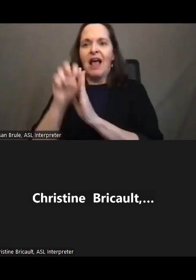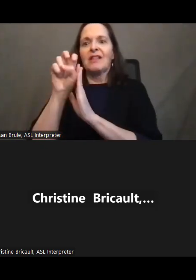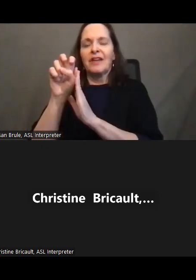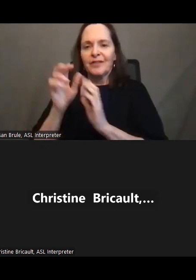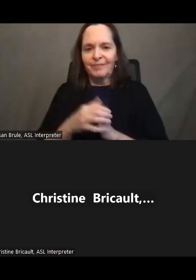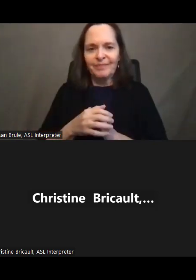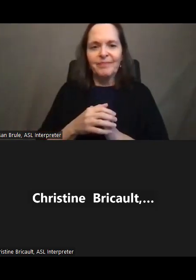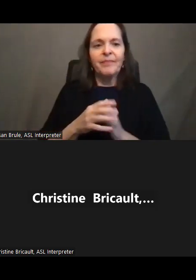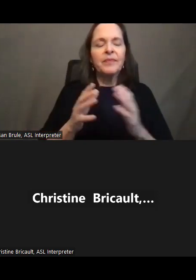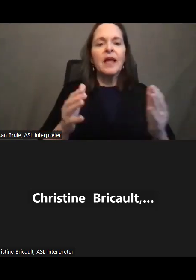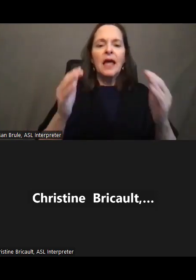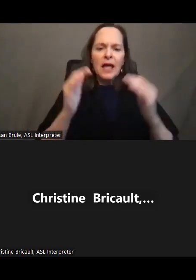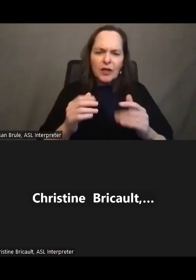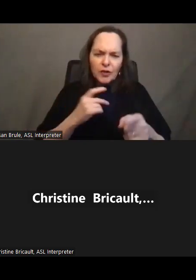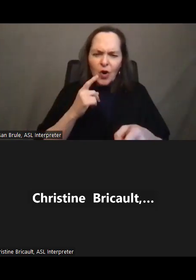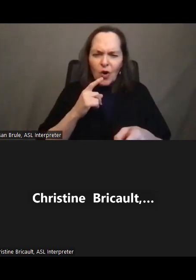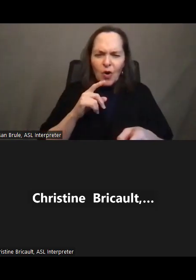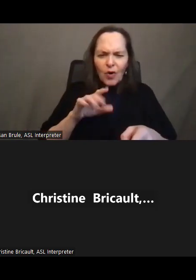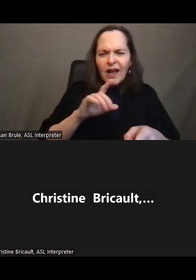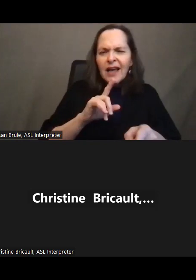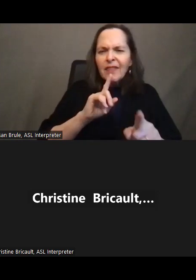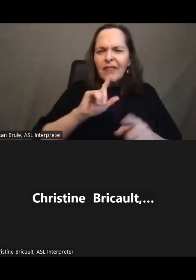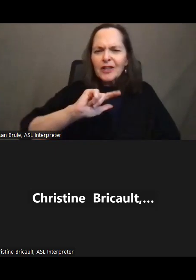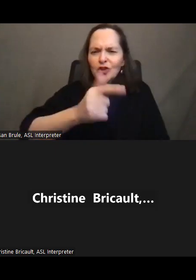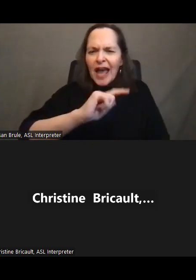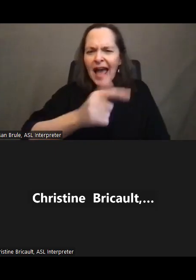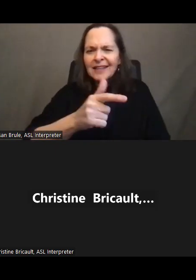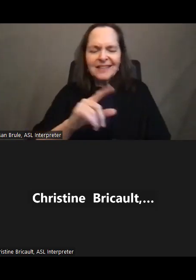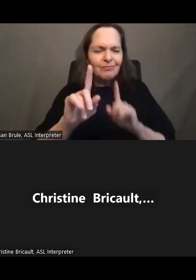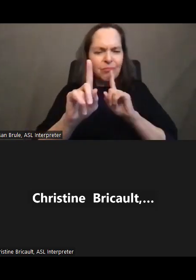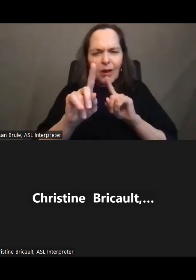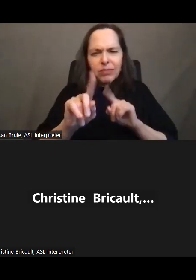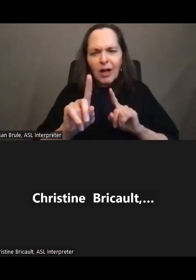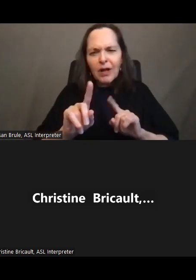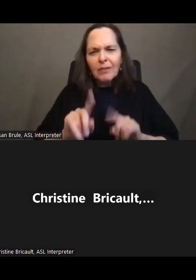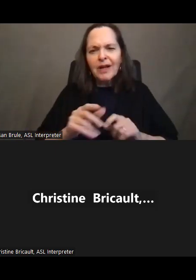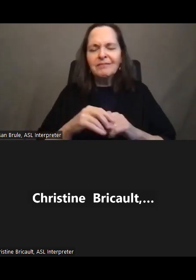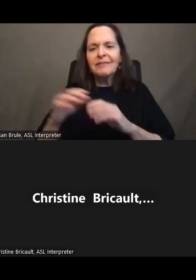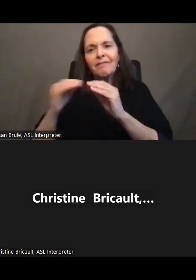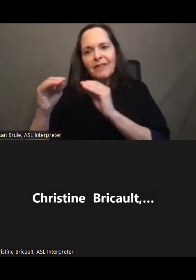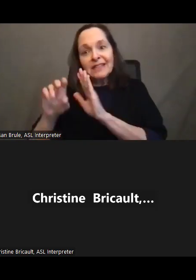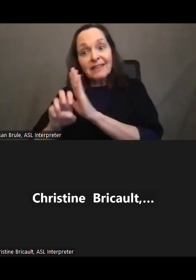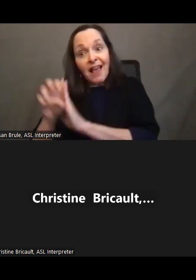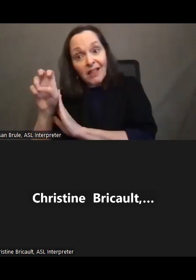Move the meeting to the first floor. Fix the elevator. Use a different meeting room in the meantime JULIA O'LEARY: Perfect. Good answers.